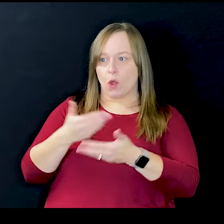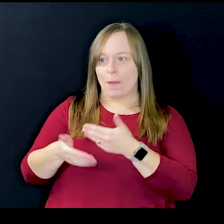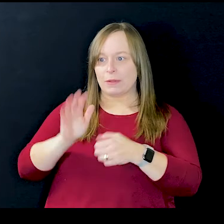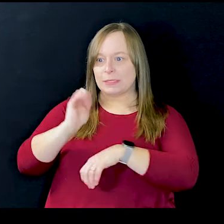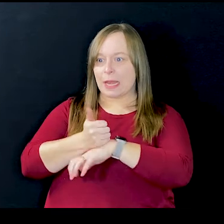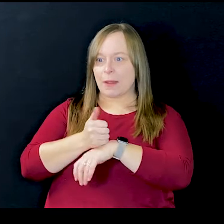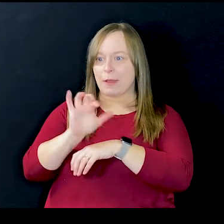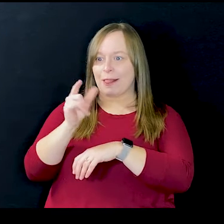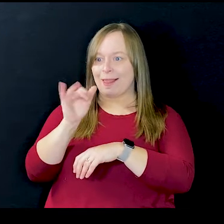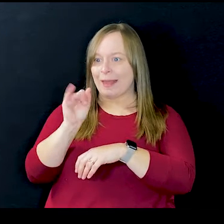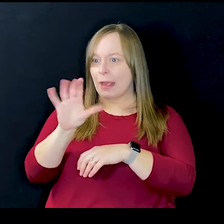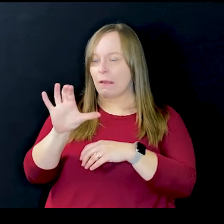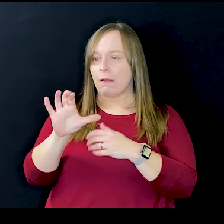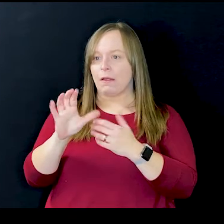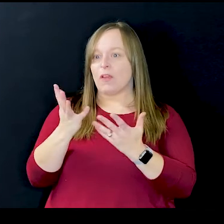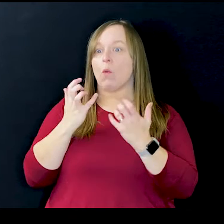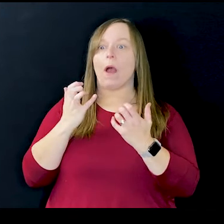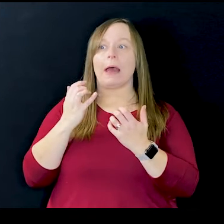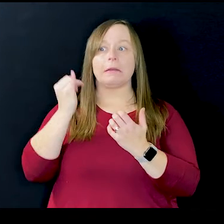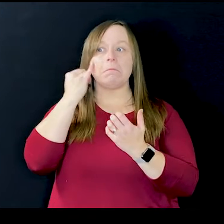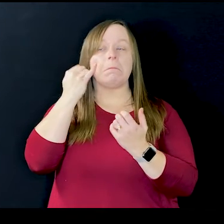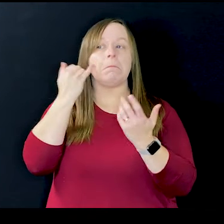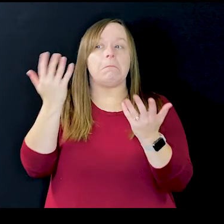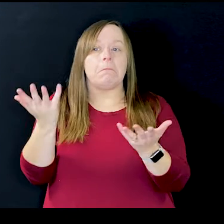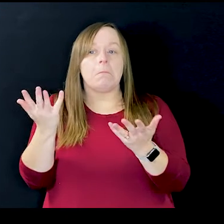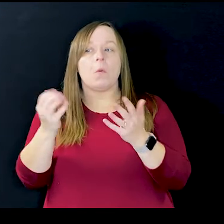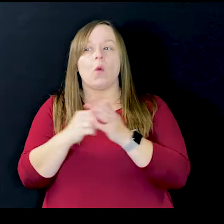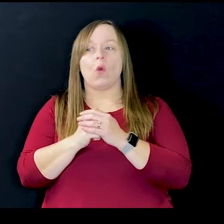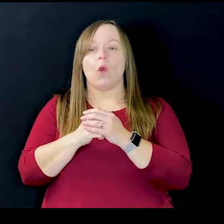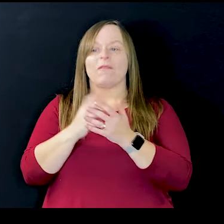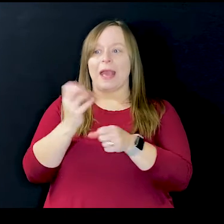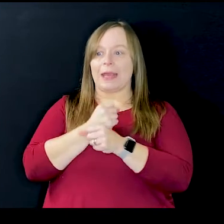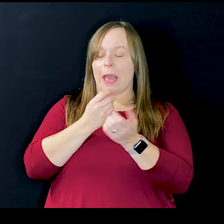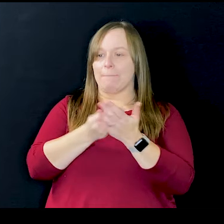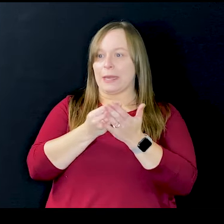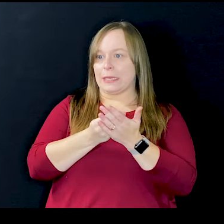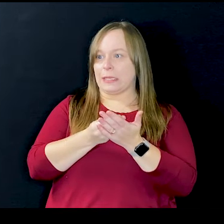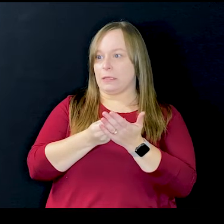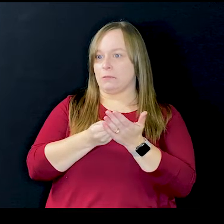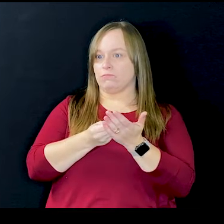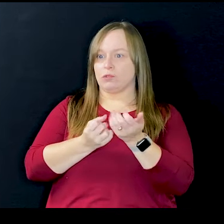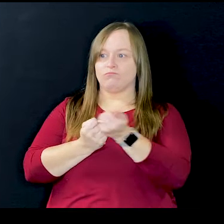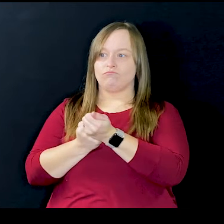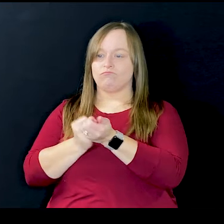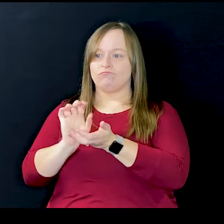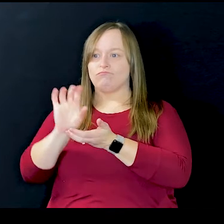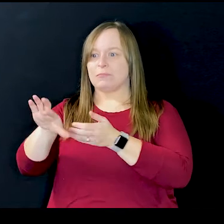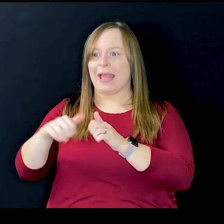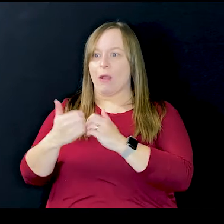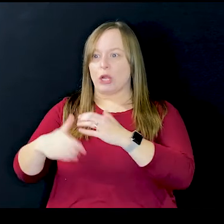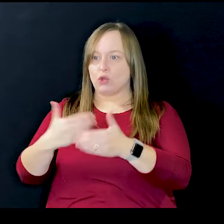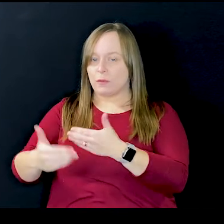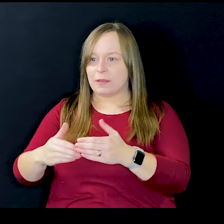go about setting up a clinic if I wanted to or if I got some funds together? How would I do this?